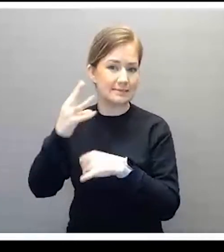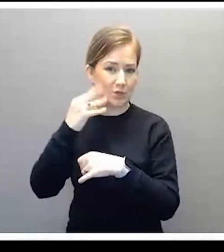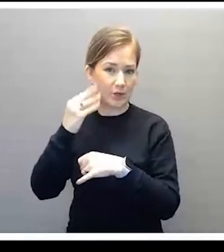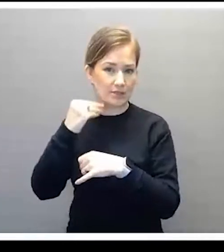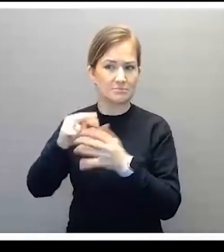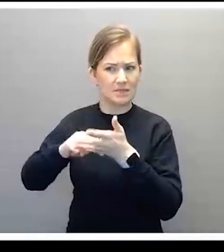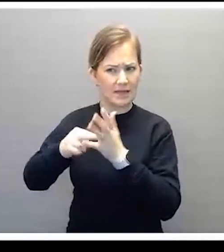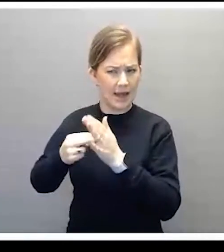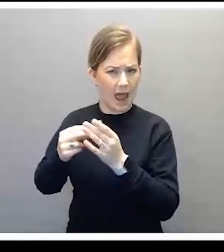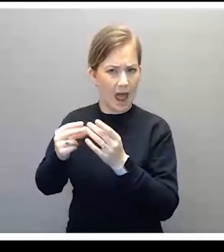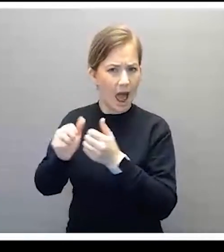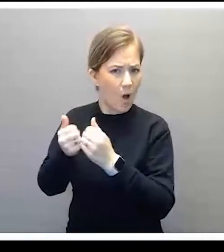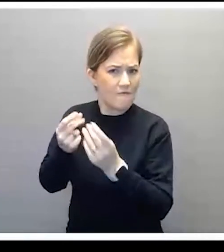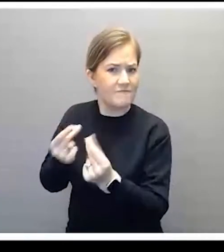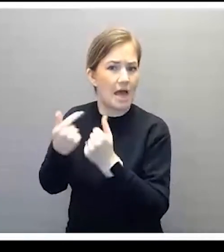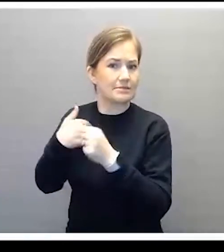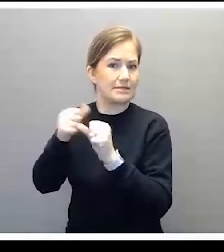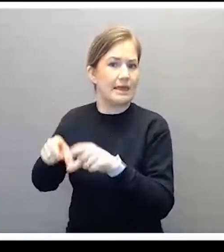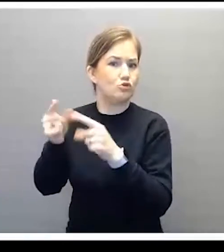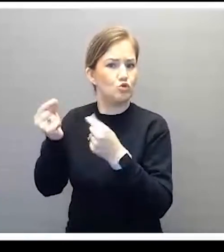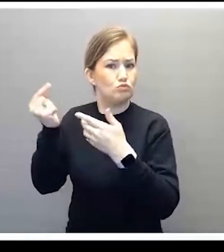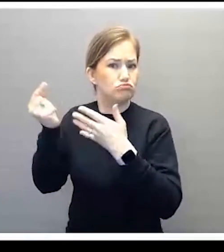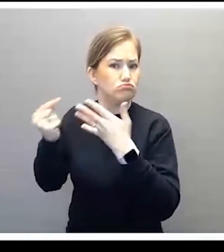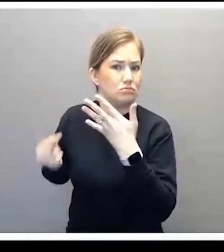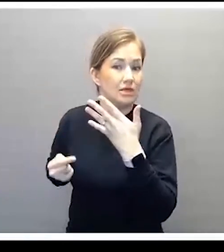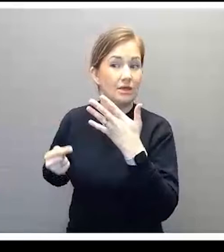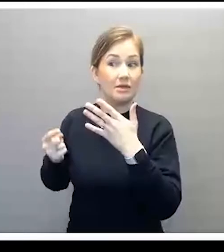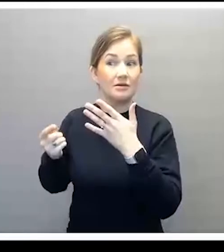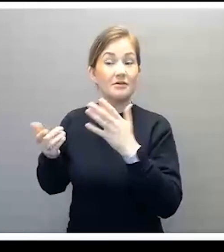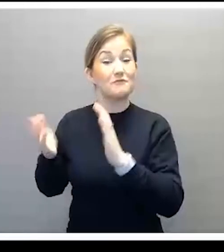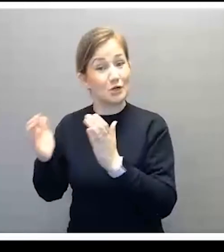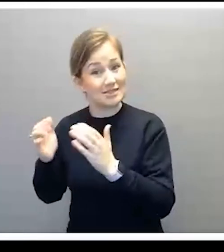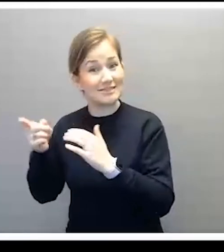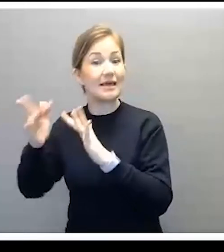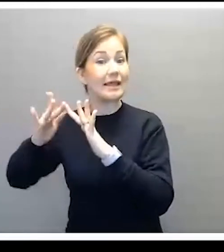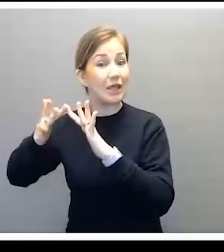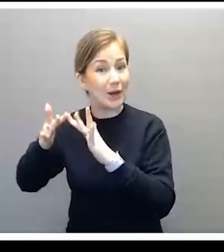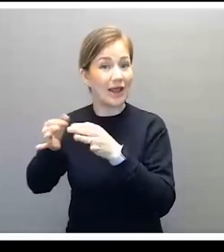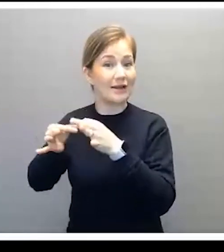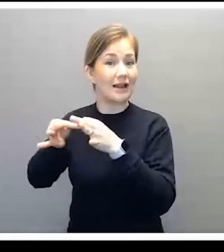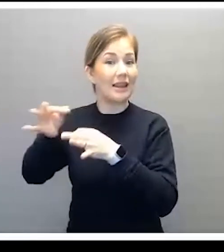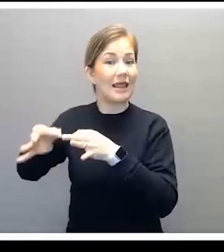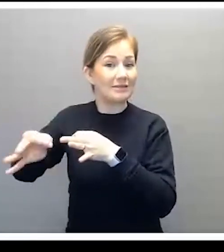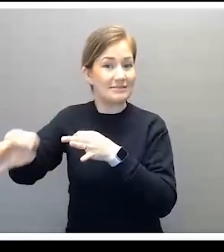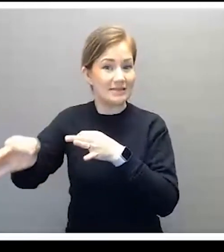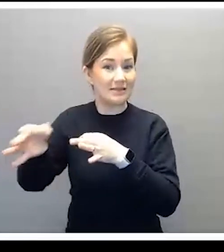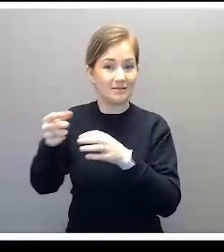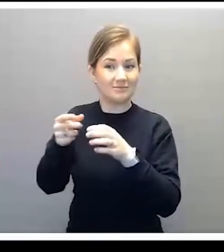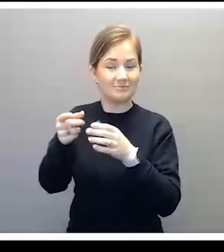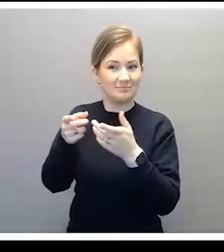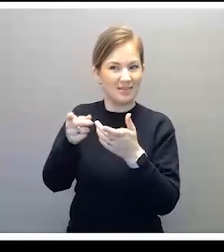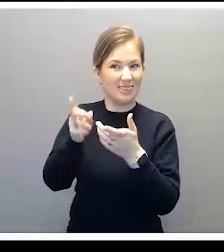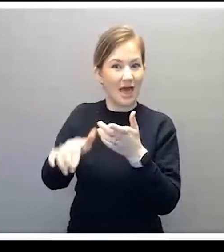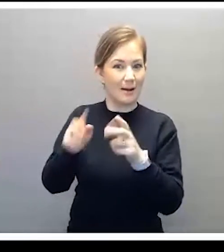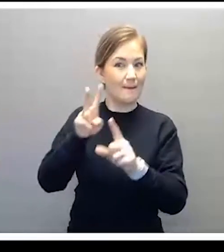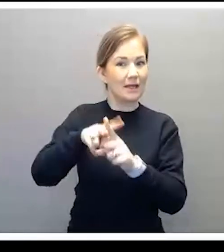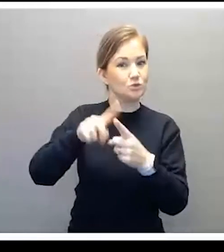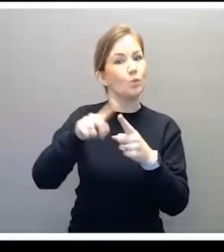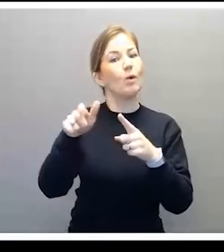And it's, how fast can I do something versus, kinda internet latency that you typically see in other types of applications